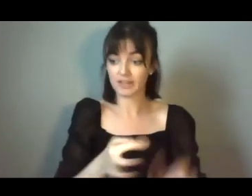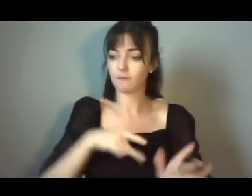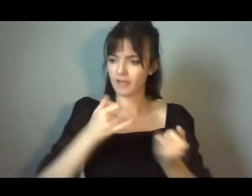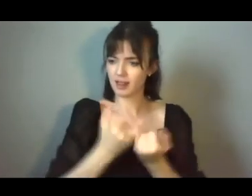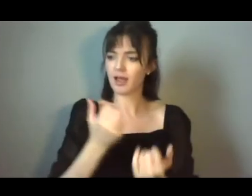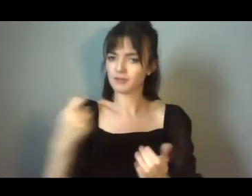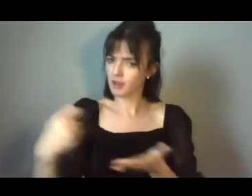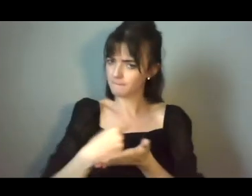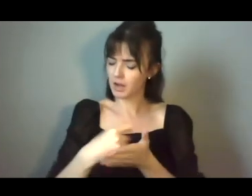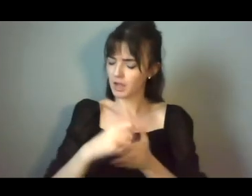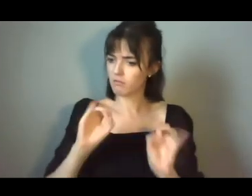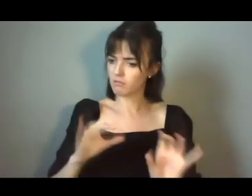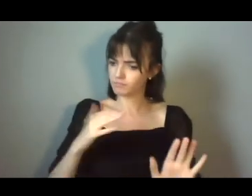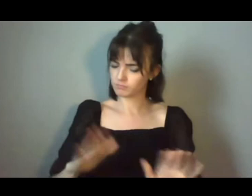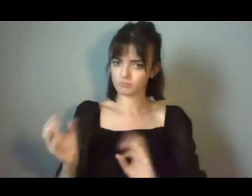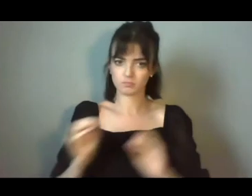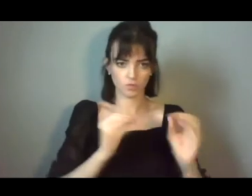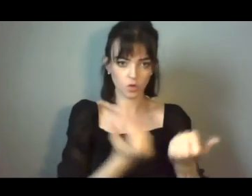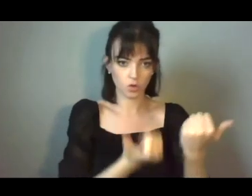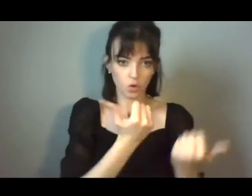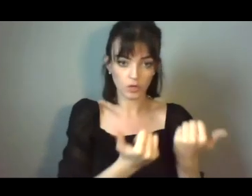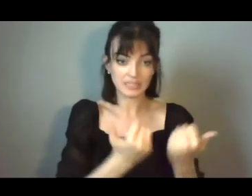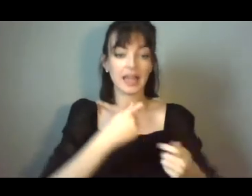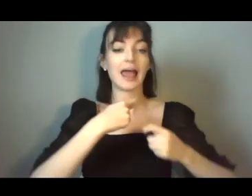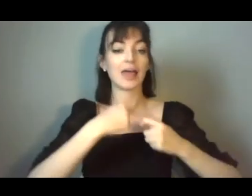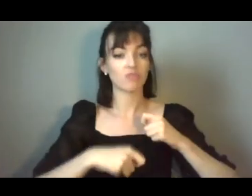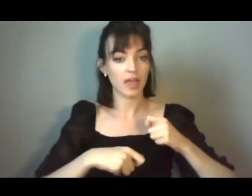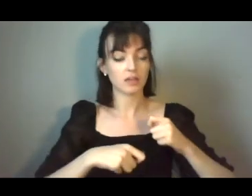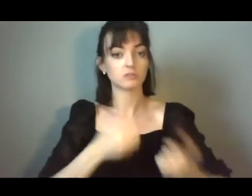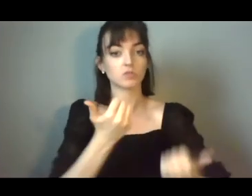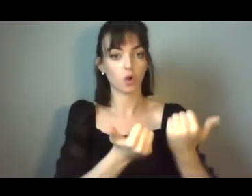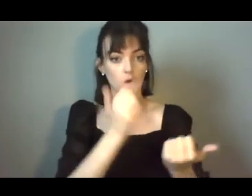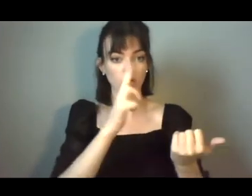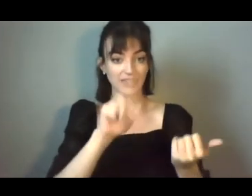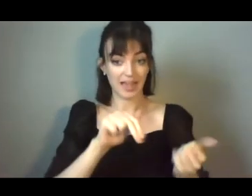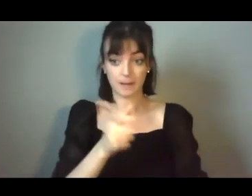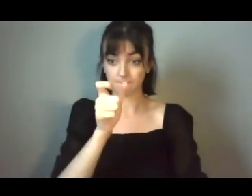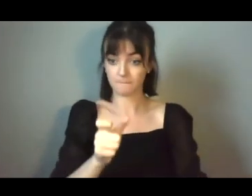could remove somebody from their post as a decision supporter. Ideally very much as a last